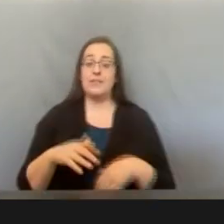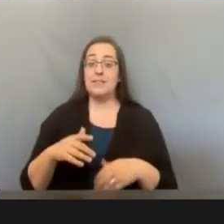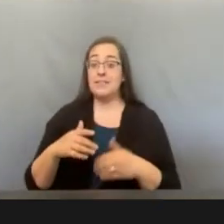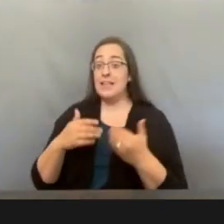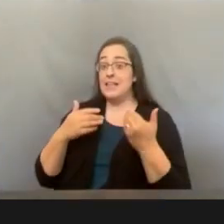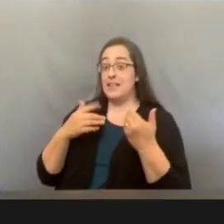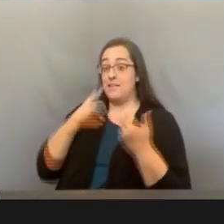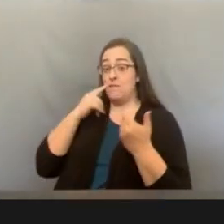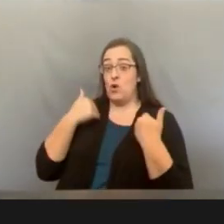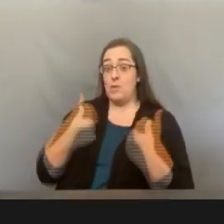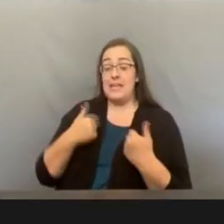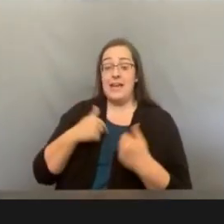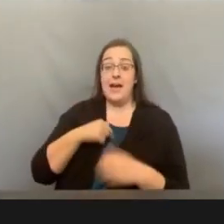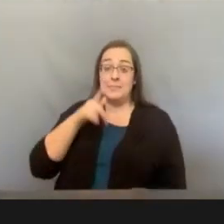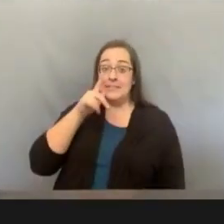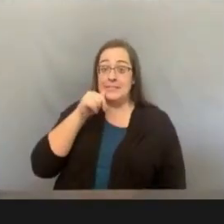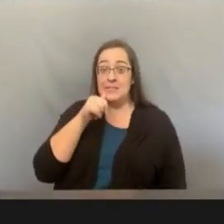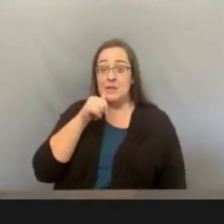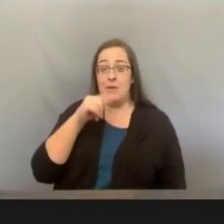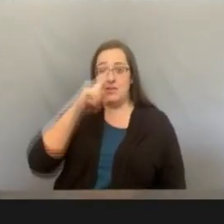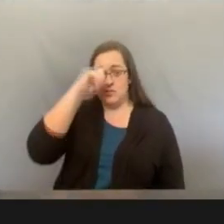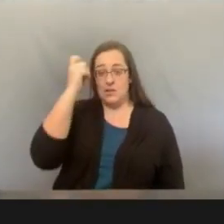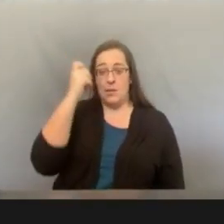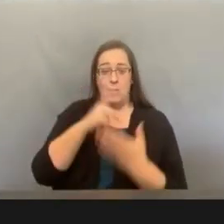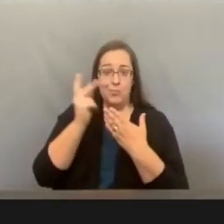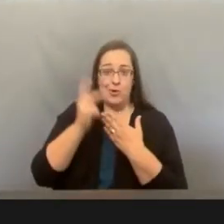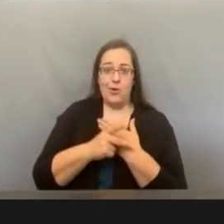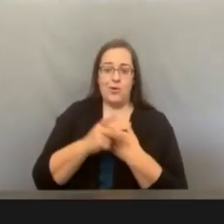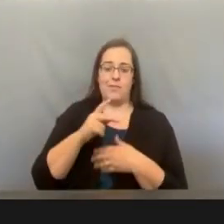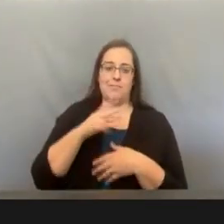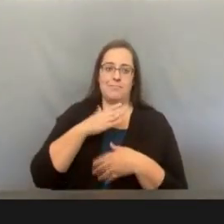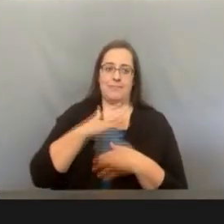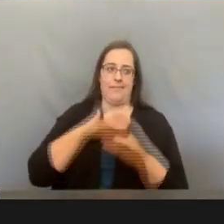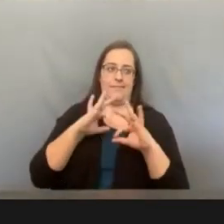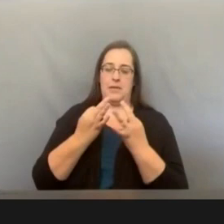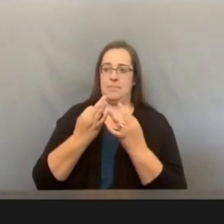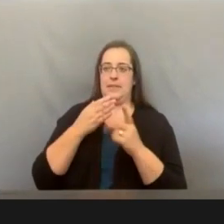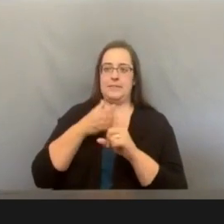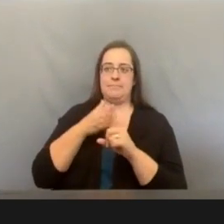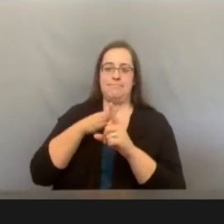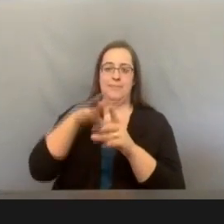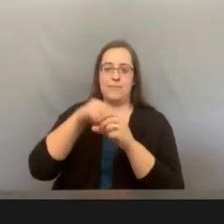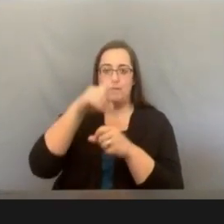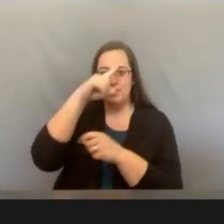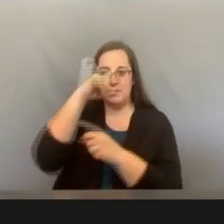HAVE TO DIP INTO RESERVES WERE NOT GOOD HAVE TO INCREASE THE TAX RATE WHILE WE GO THROUGH THIS.